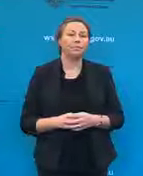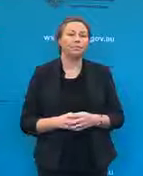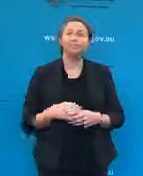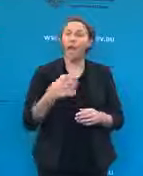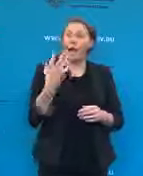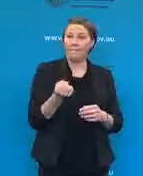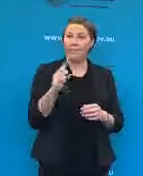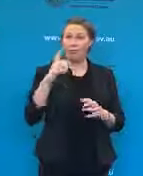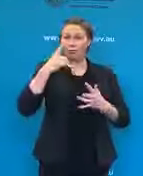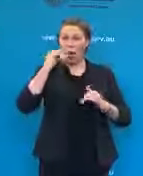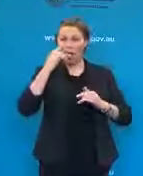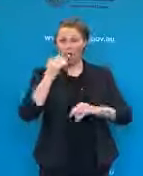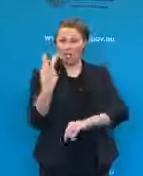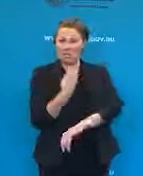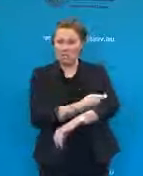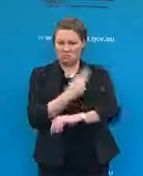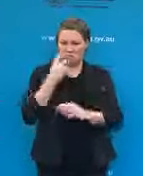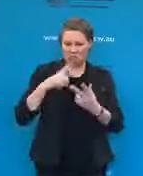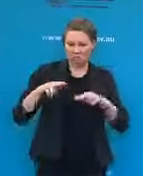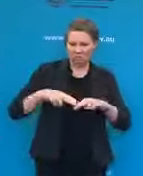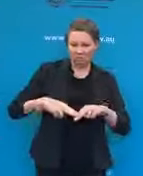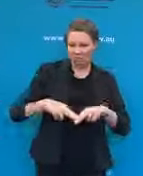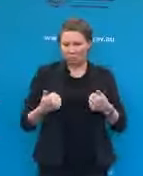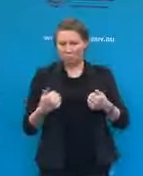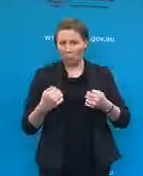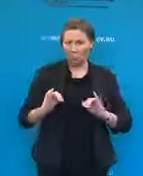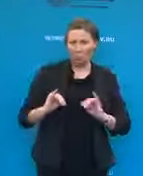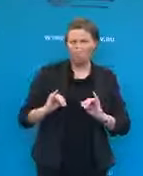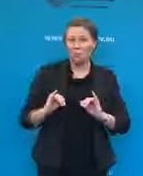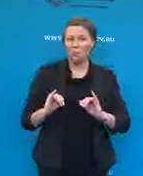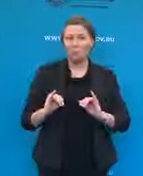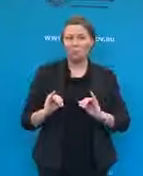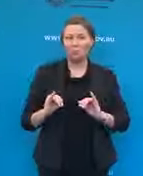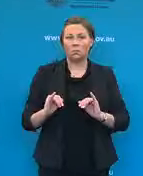trials at the moment. Probably the first results of any clinical trials will be